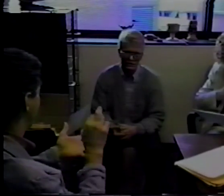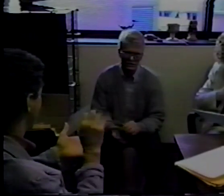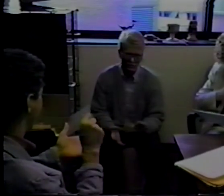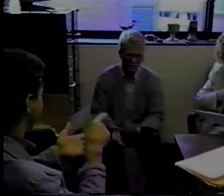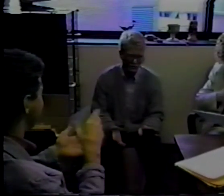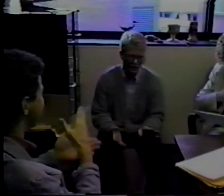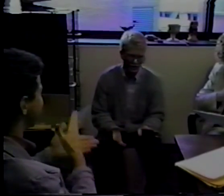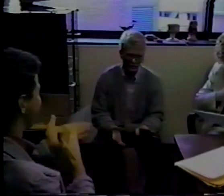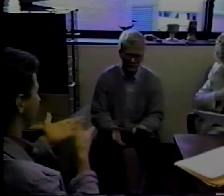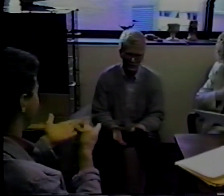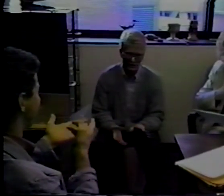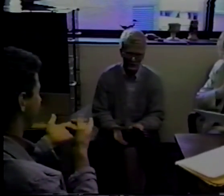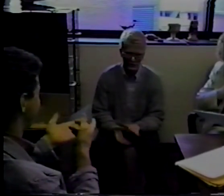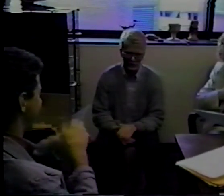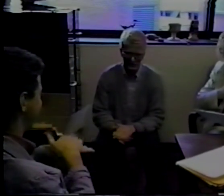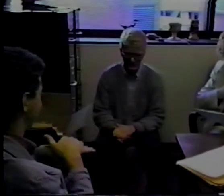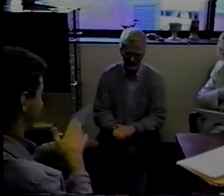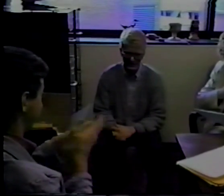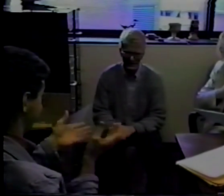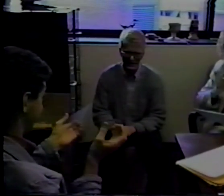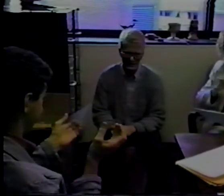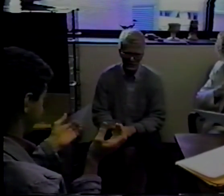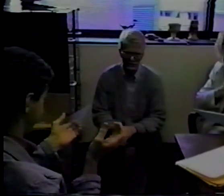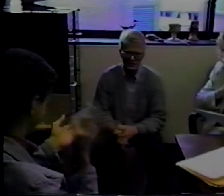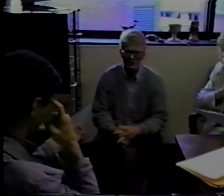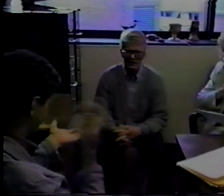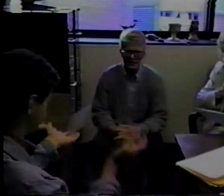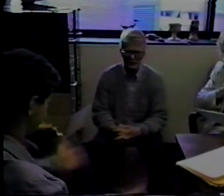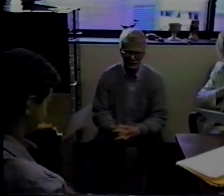and this is a rough draft. I want to let you know (chuckle) and I'm sure there's some English that